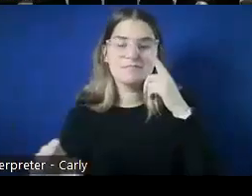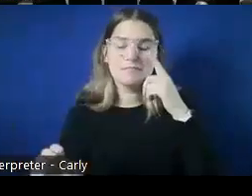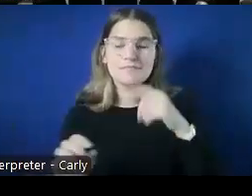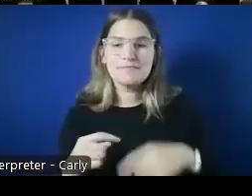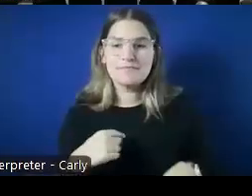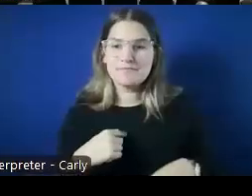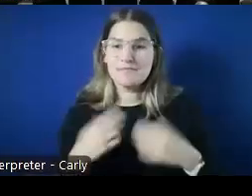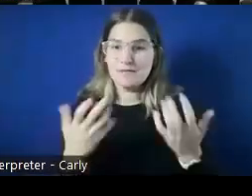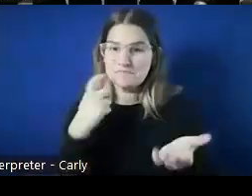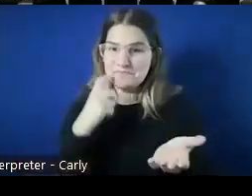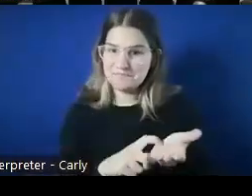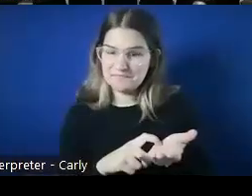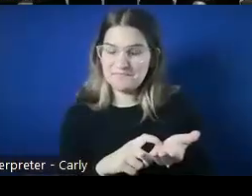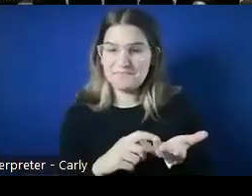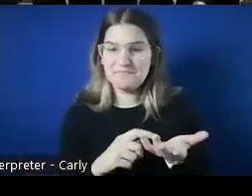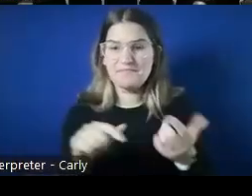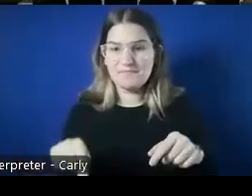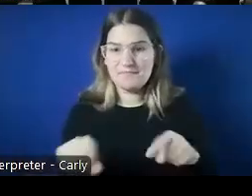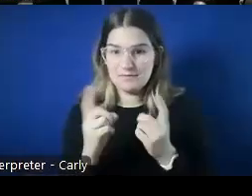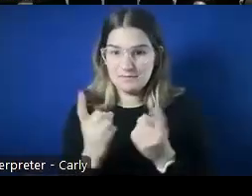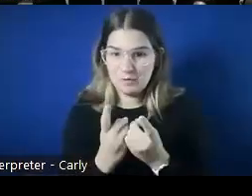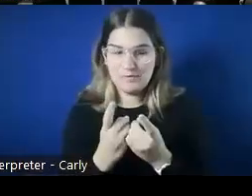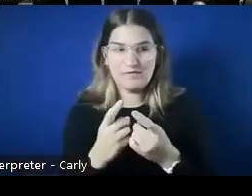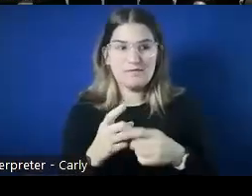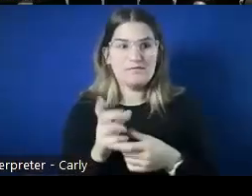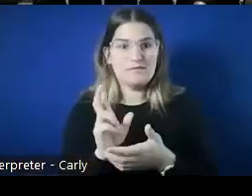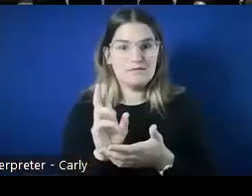acknowledge on behalf of the department and the institution we we don't actually have an adequate